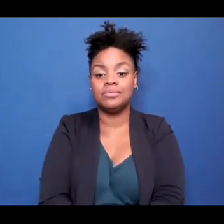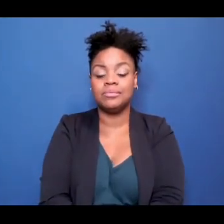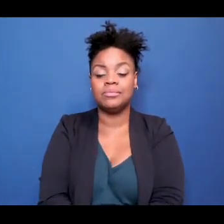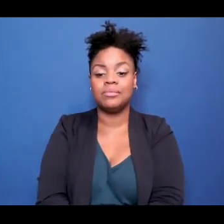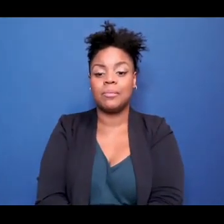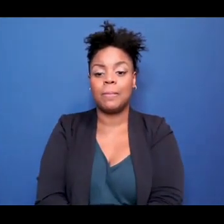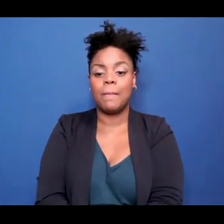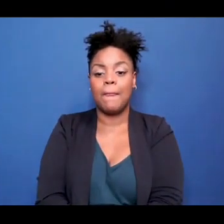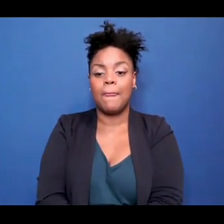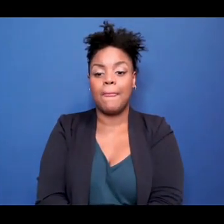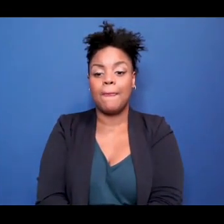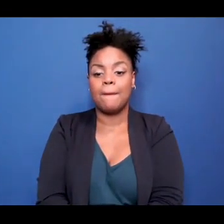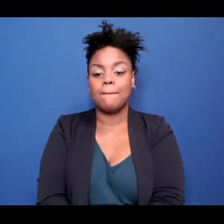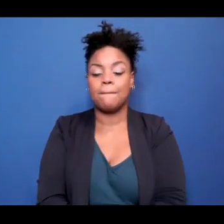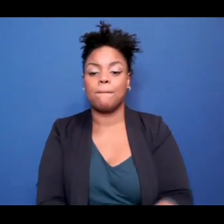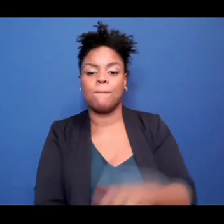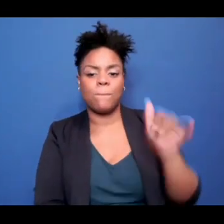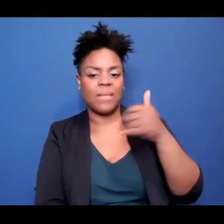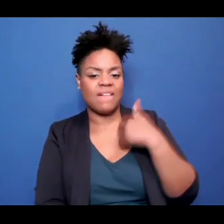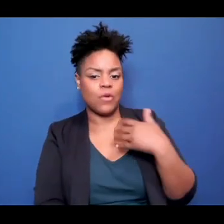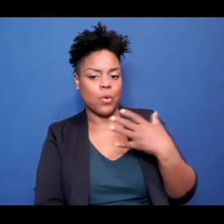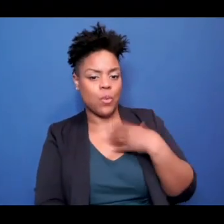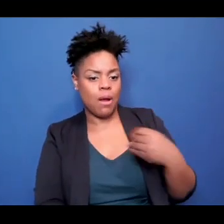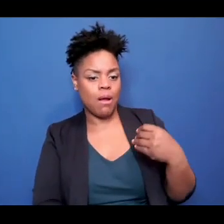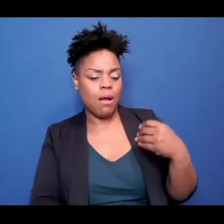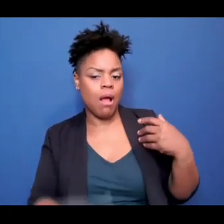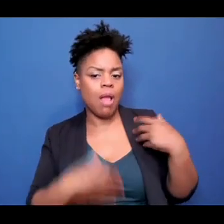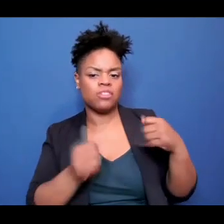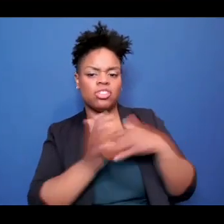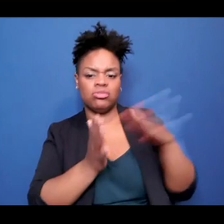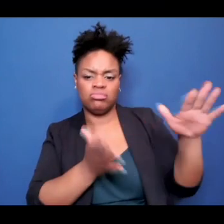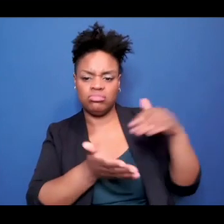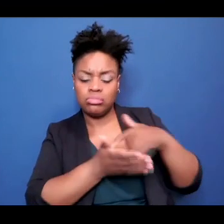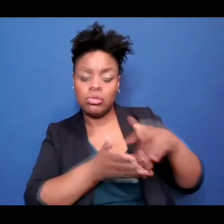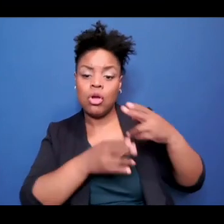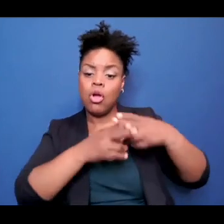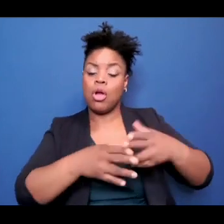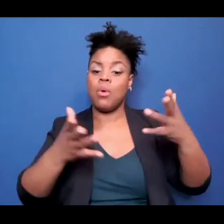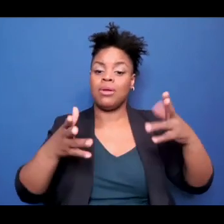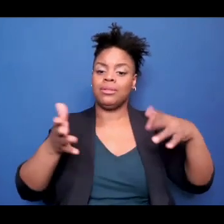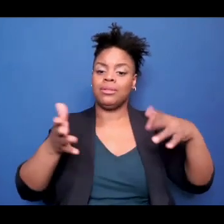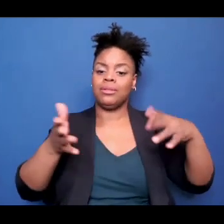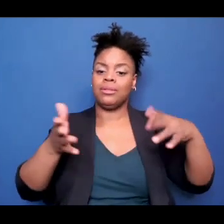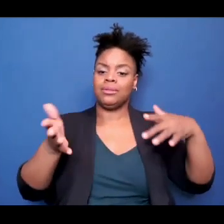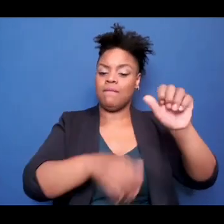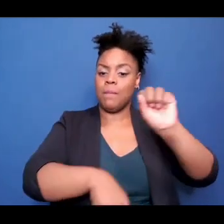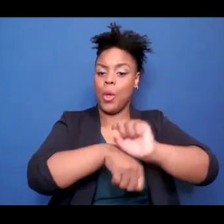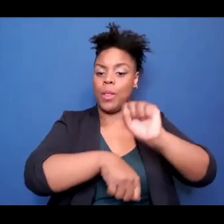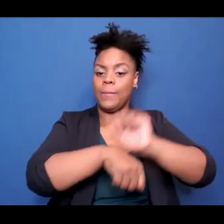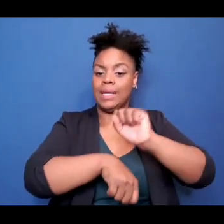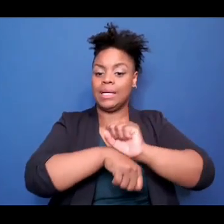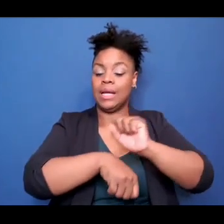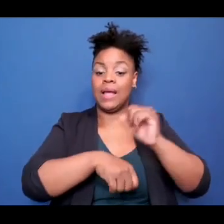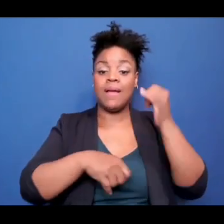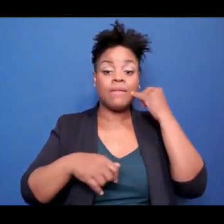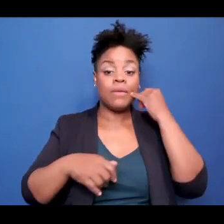AND APART FROM THAT, THERE'S ALL THE LITERATURE OF THE WHITE HEALTH STUDIES CONDUCTED IN UK SHOWING THAT HOLDING IMRMENT WHERE YOU HAVE LESS CONTROL AT